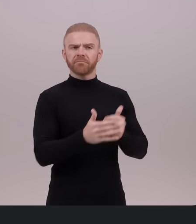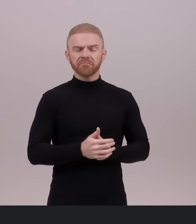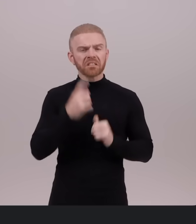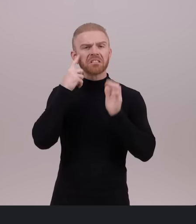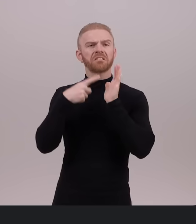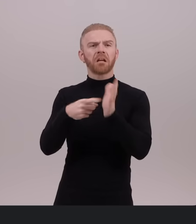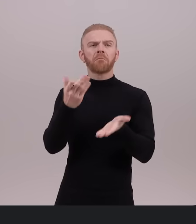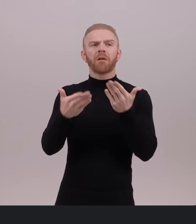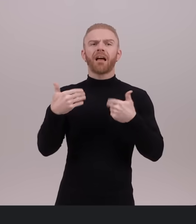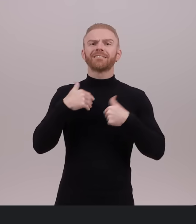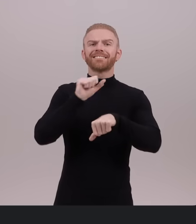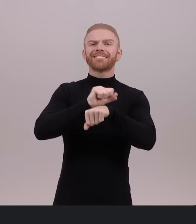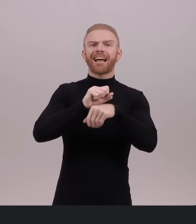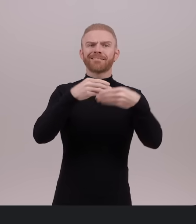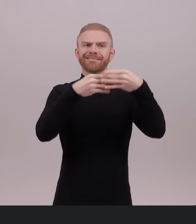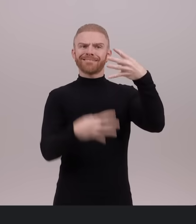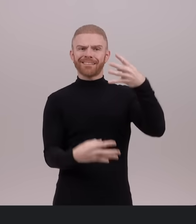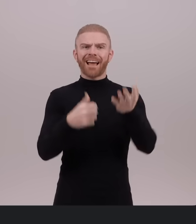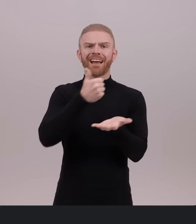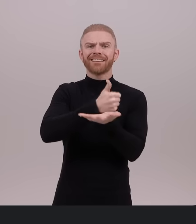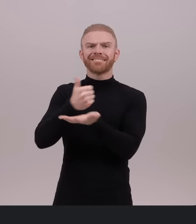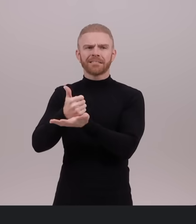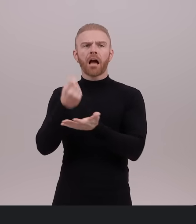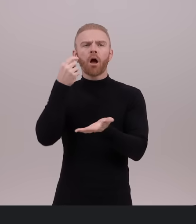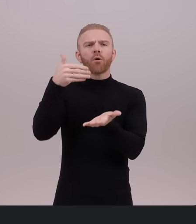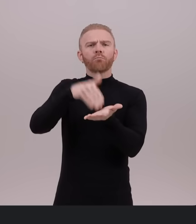that you want agents to repeat on a predefined schedule.